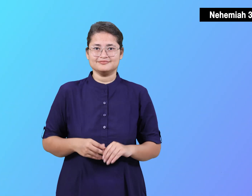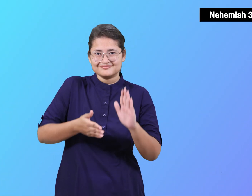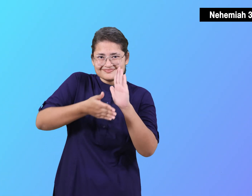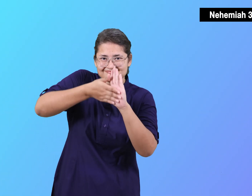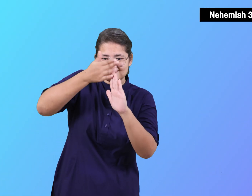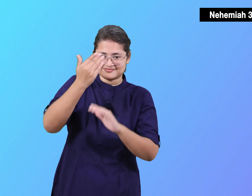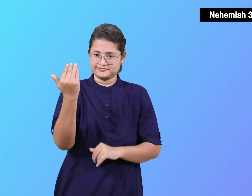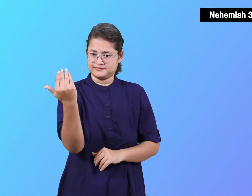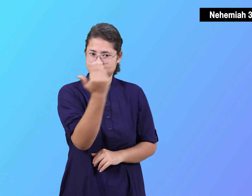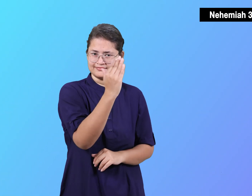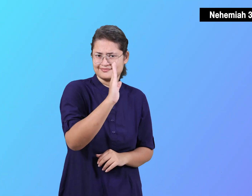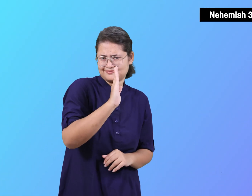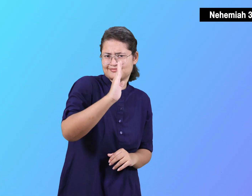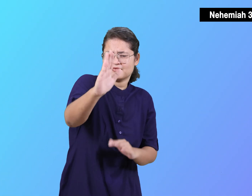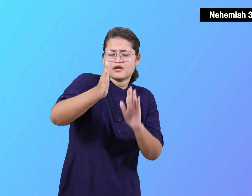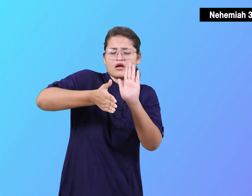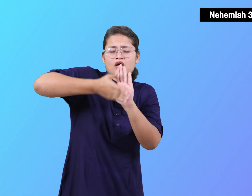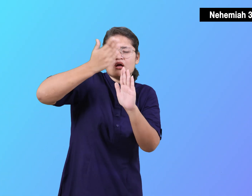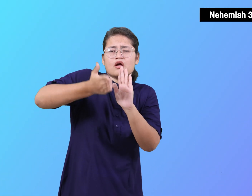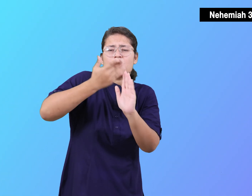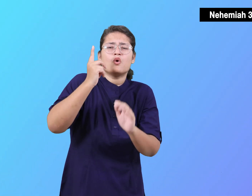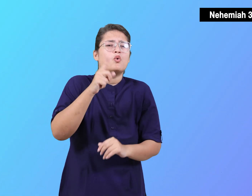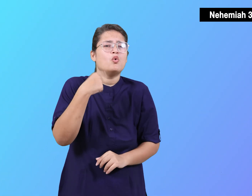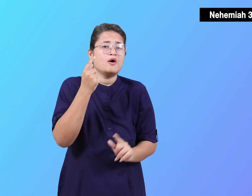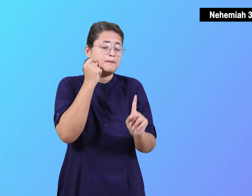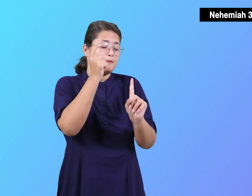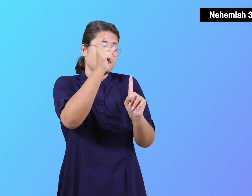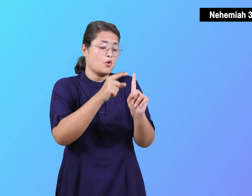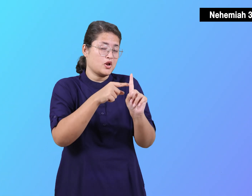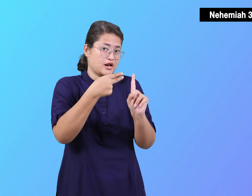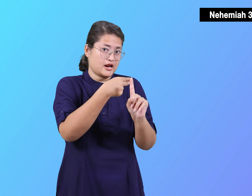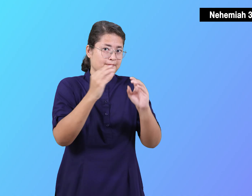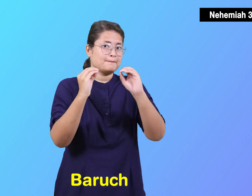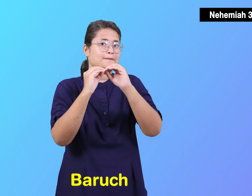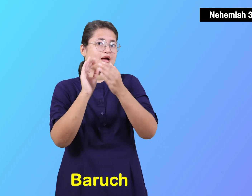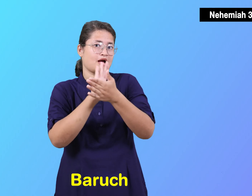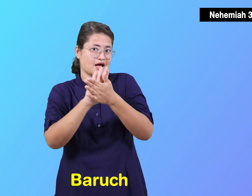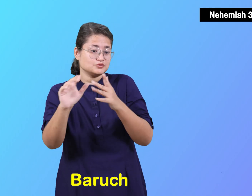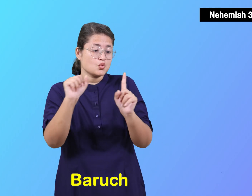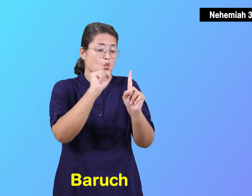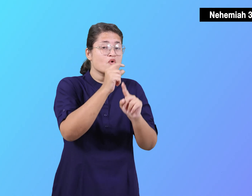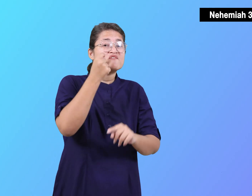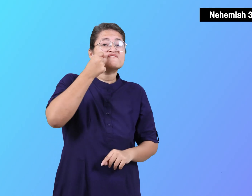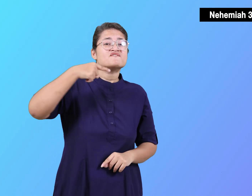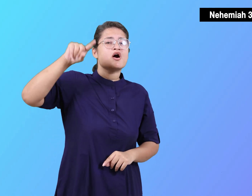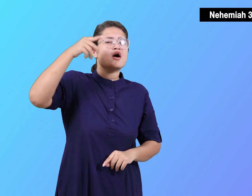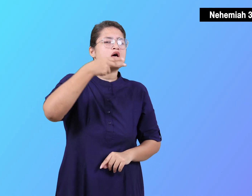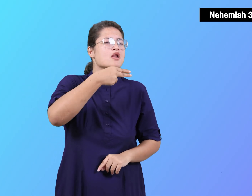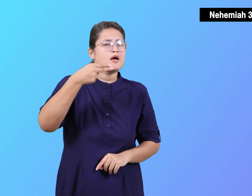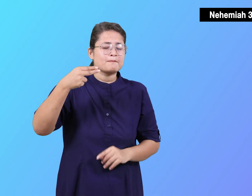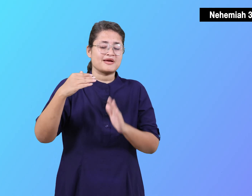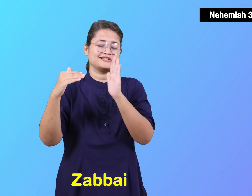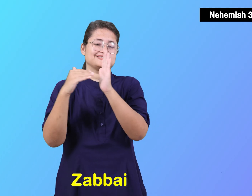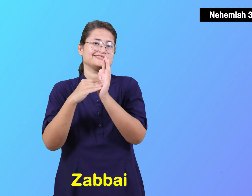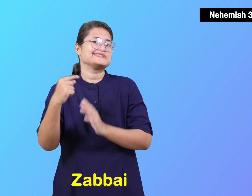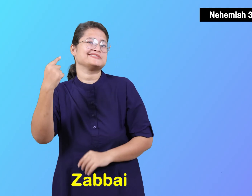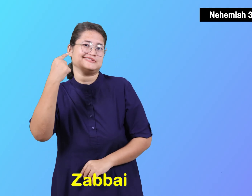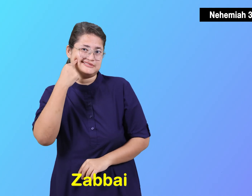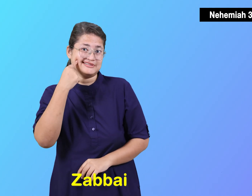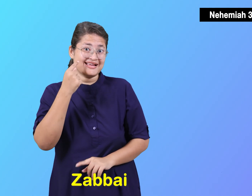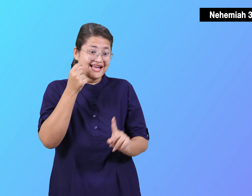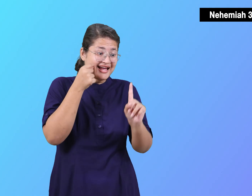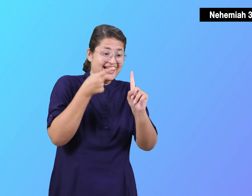Baruch son of Zabbai repaired the next section.